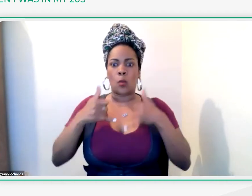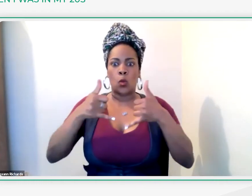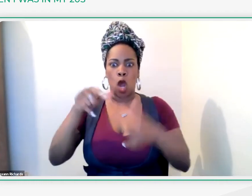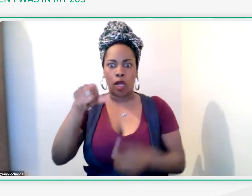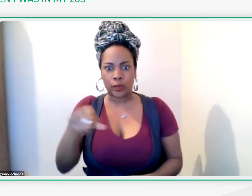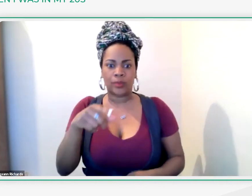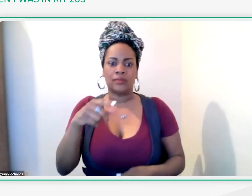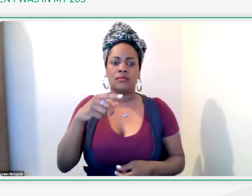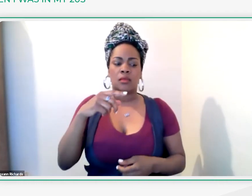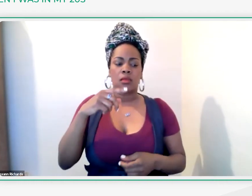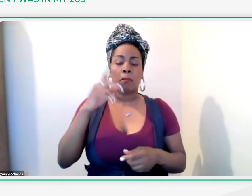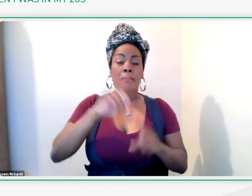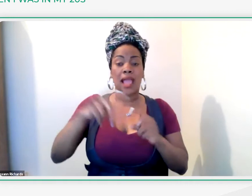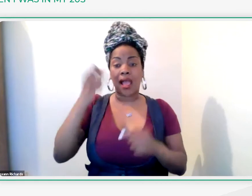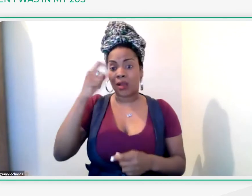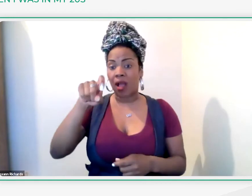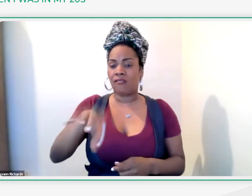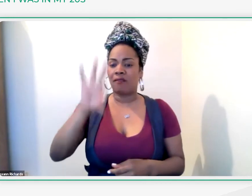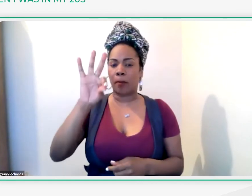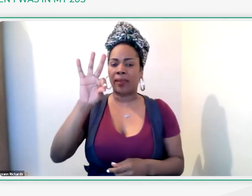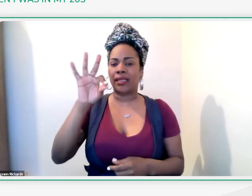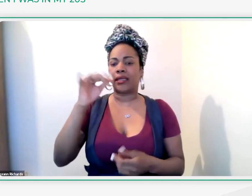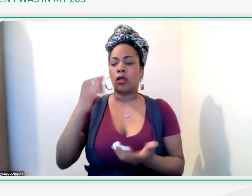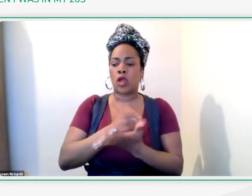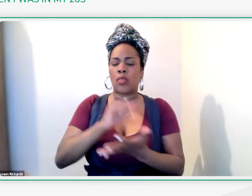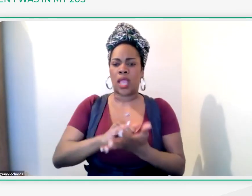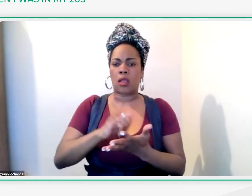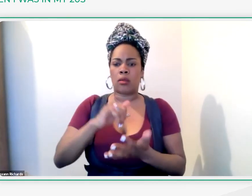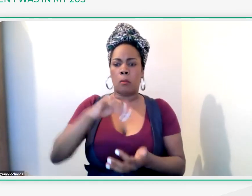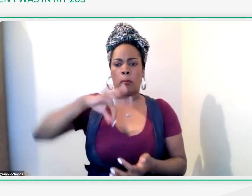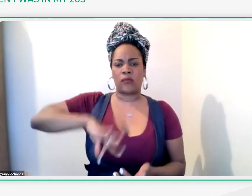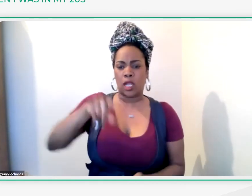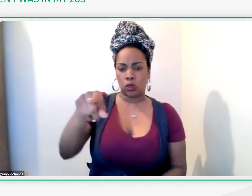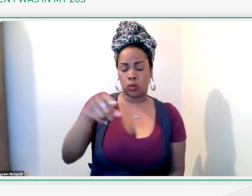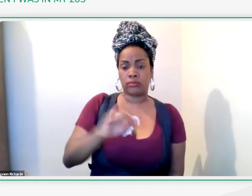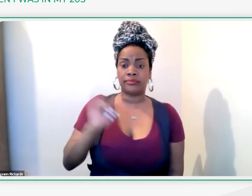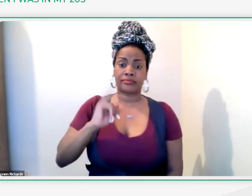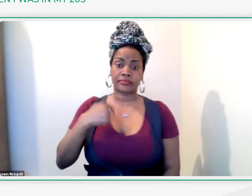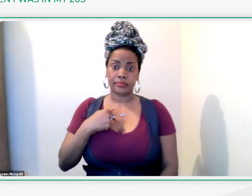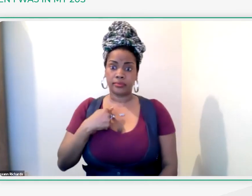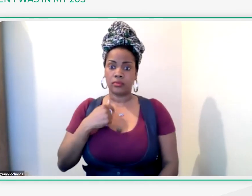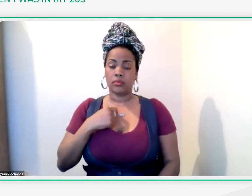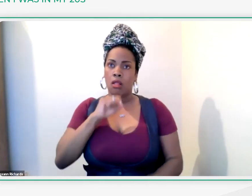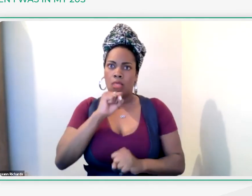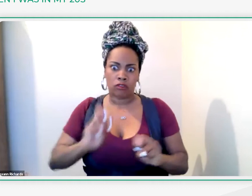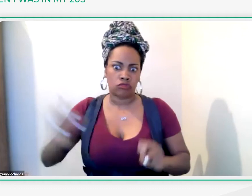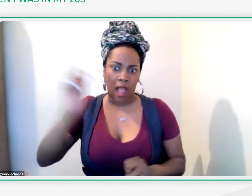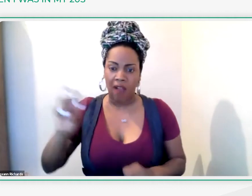So if you use the card, they are essentially rewarding you with things that are beneficial.